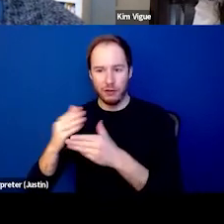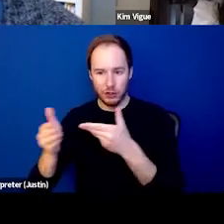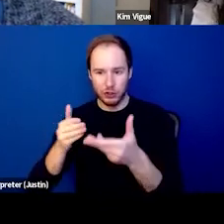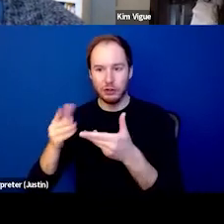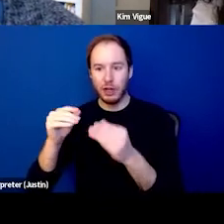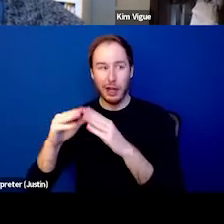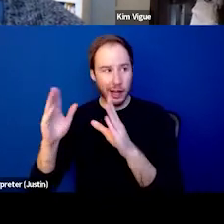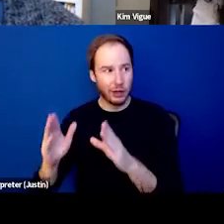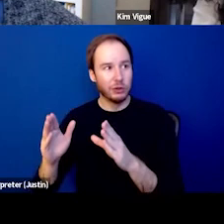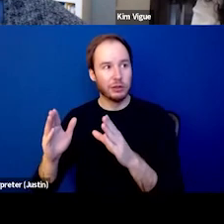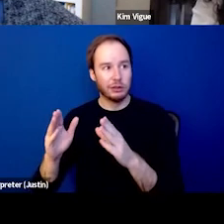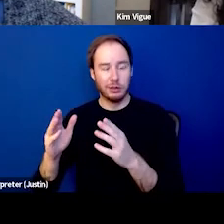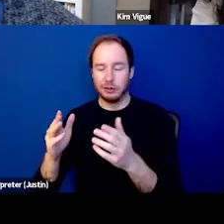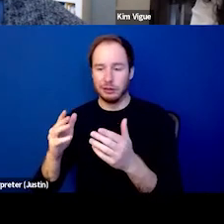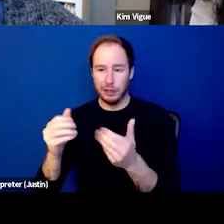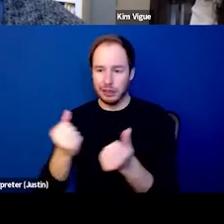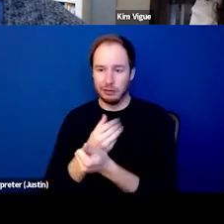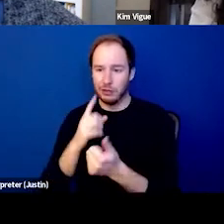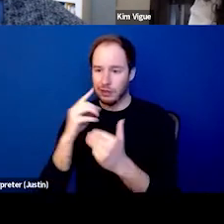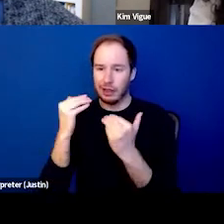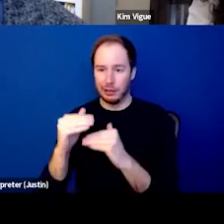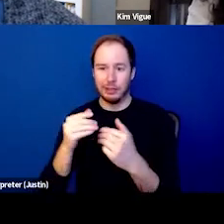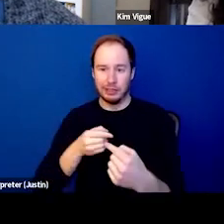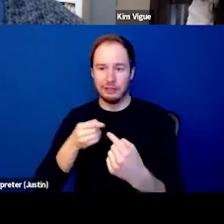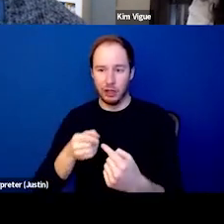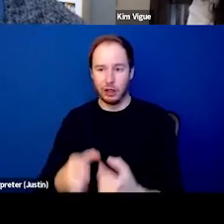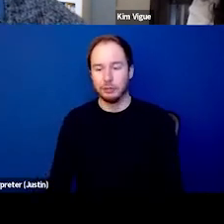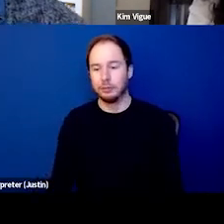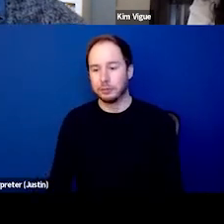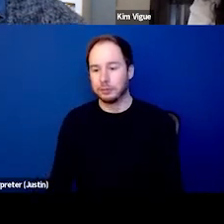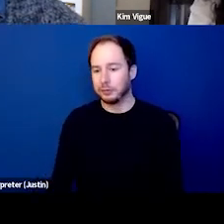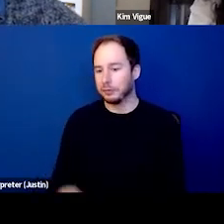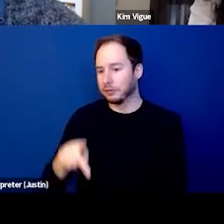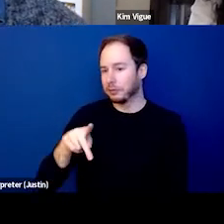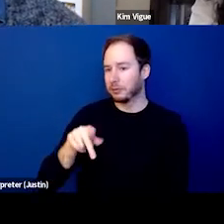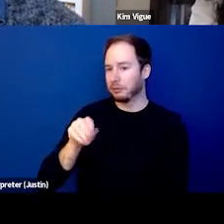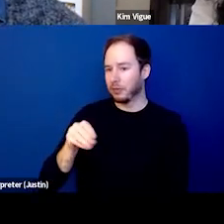it's all very limited and difficult. And I'll just give a plug for Abby,